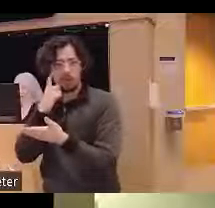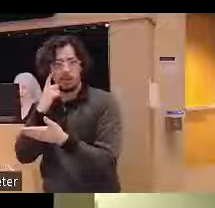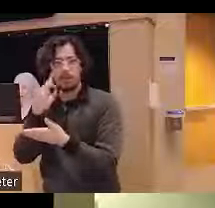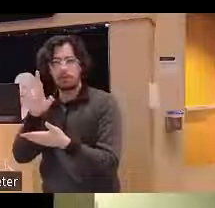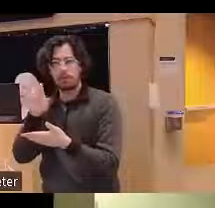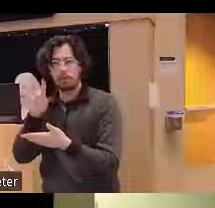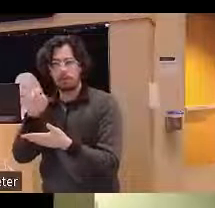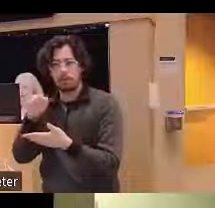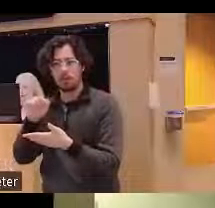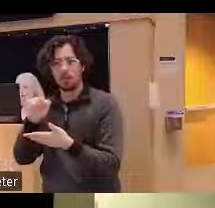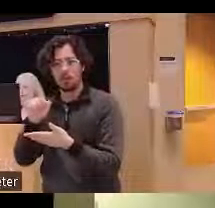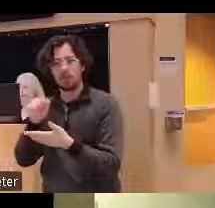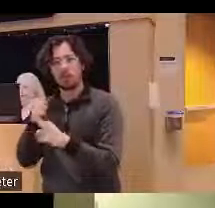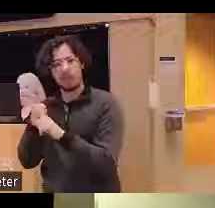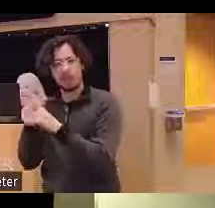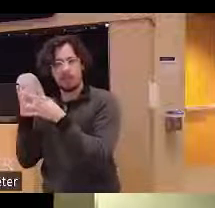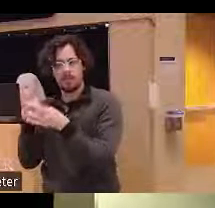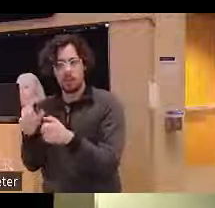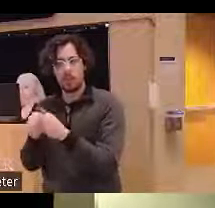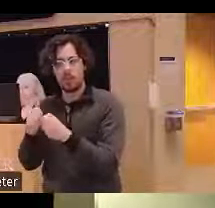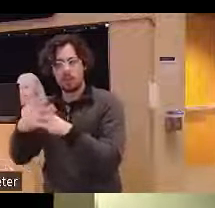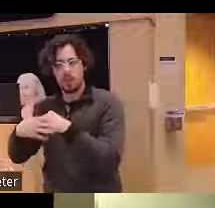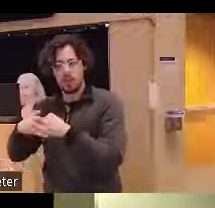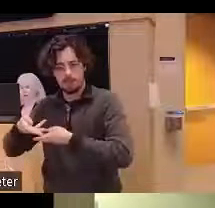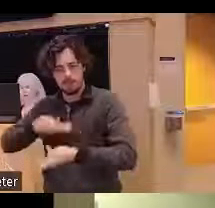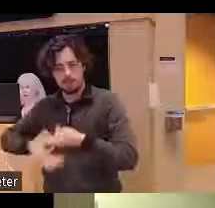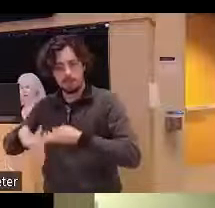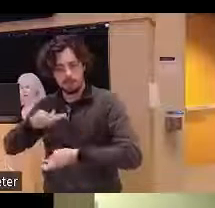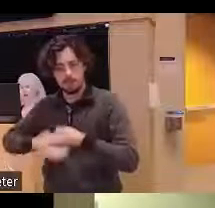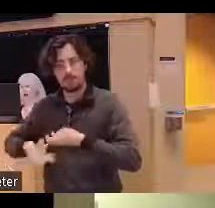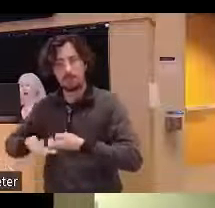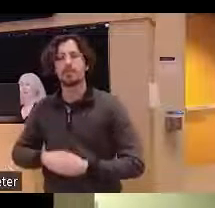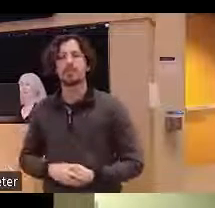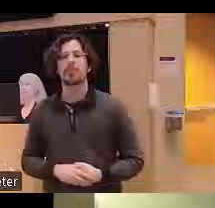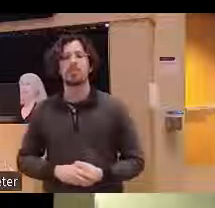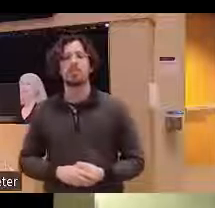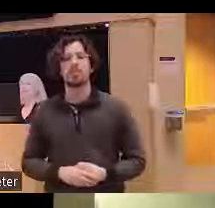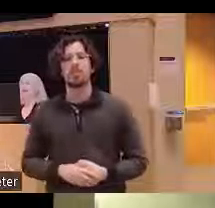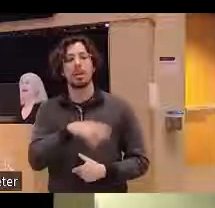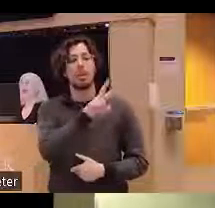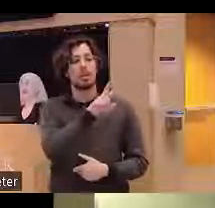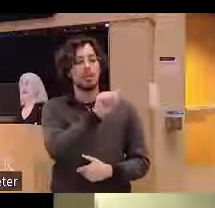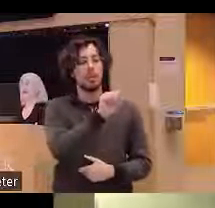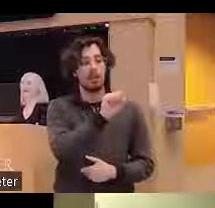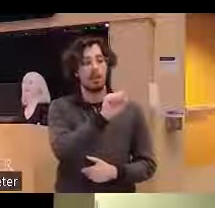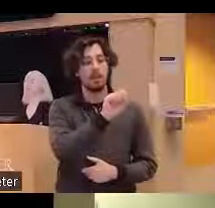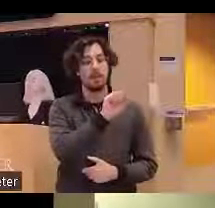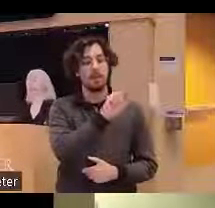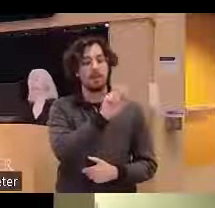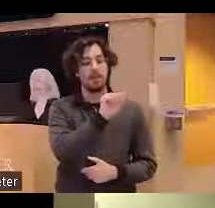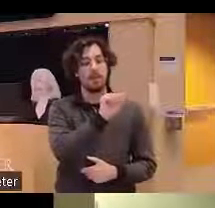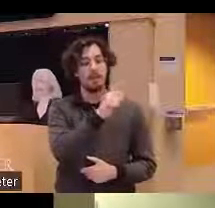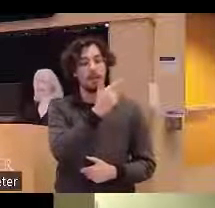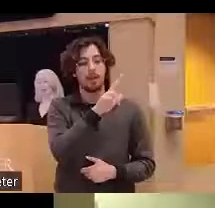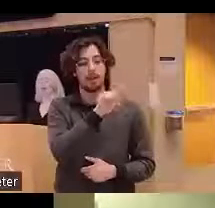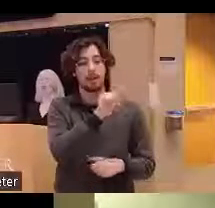had to do with blood flow um so here where the Vegas is high that's protective right you want